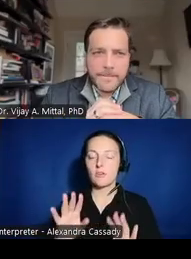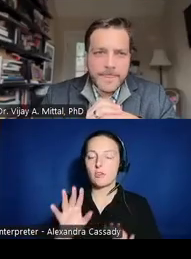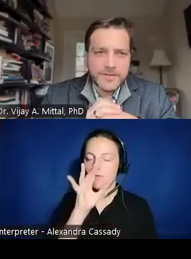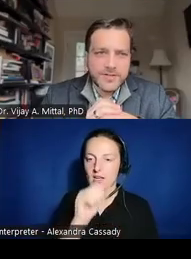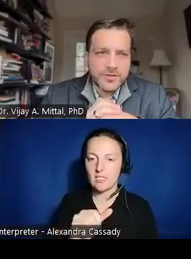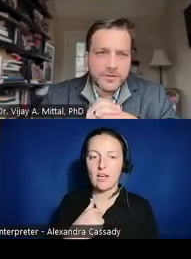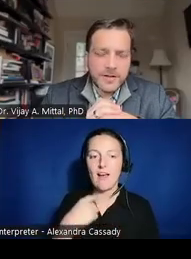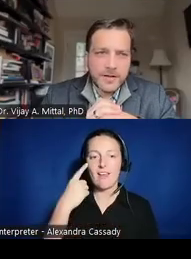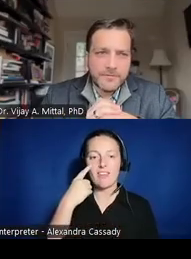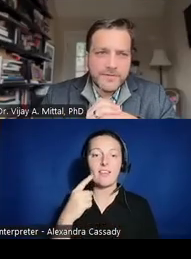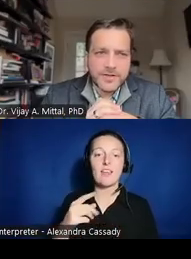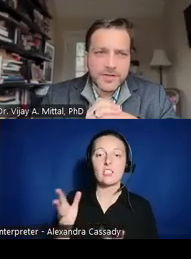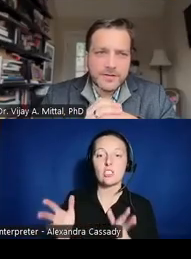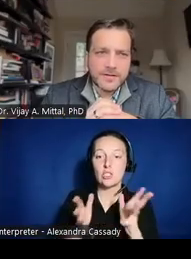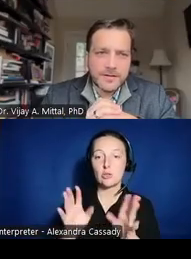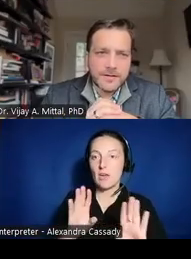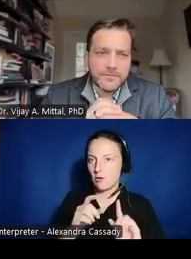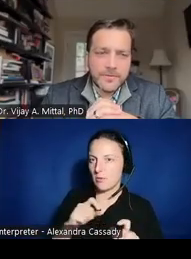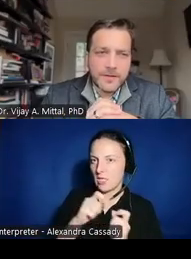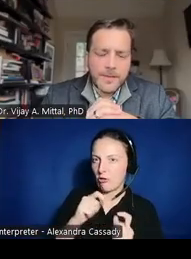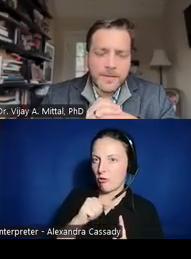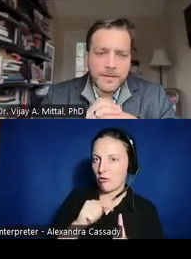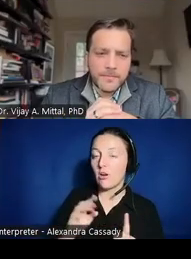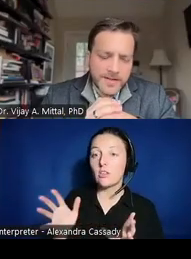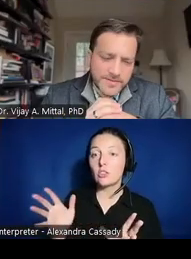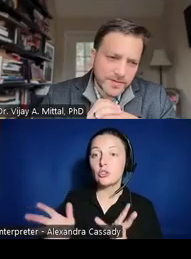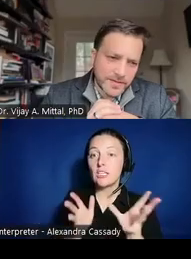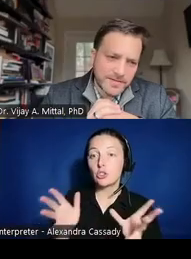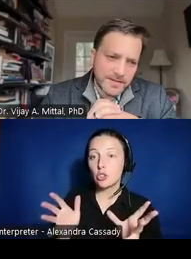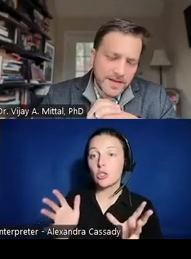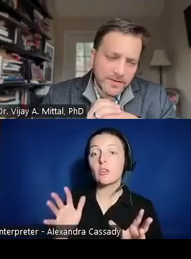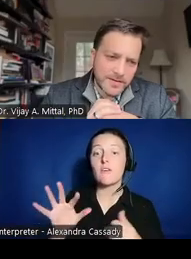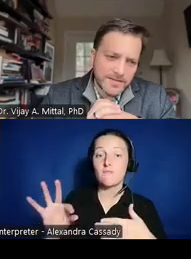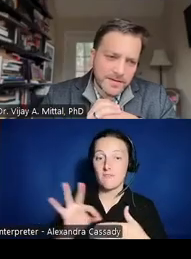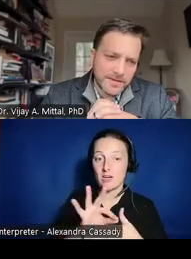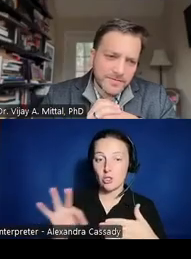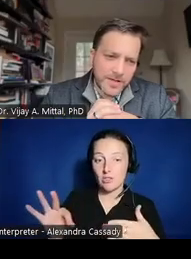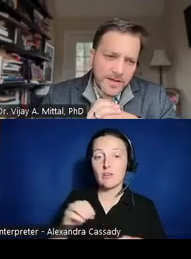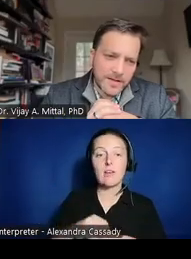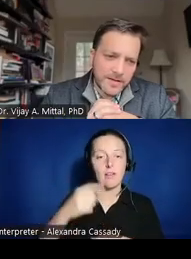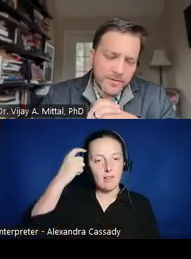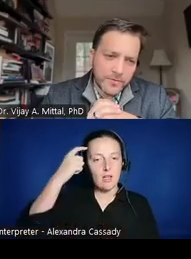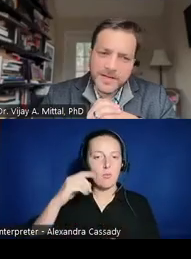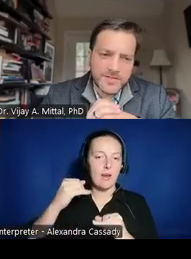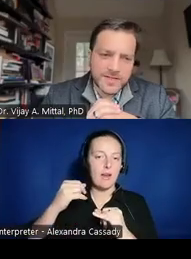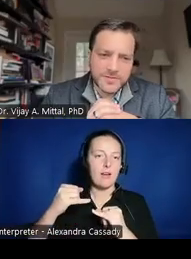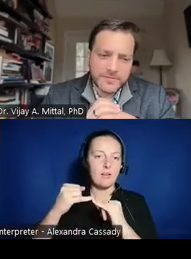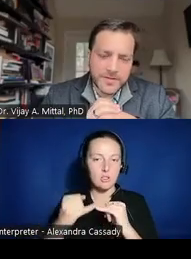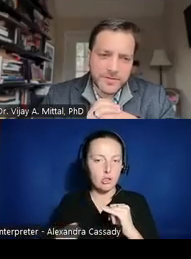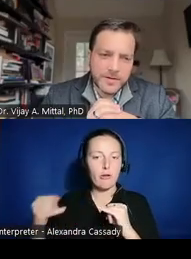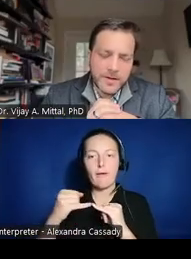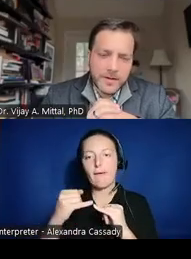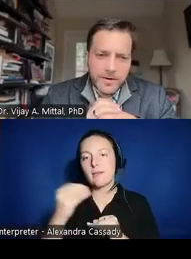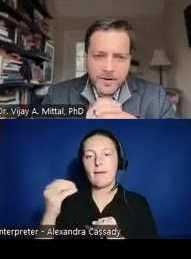um gesture uh function and the brain circuits and areas that underly normative gesture function are